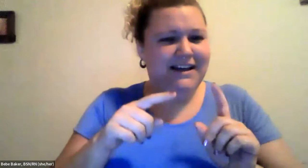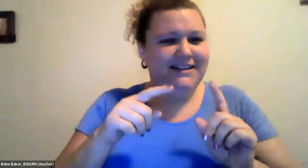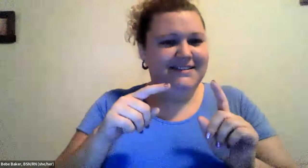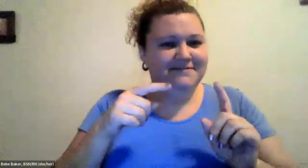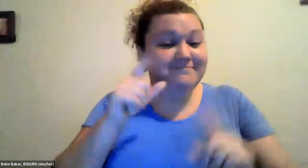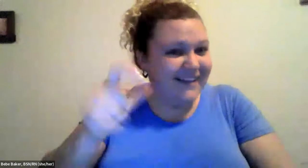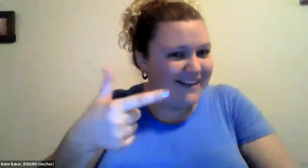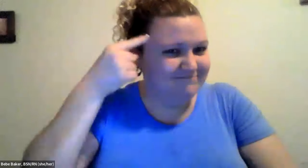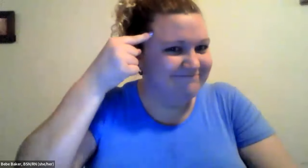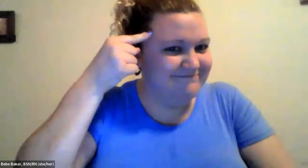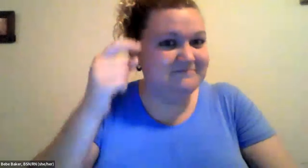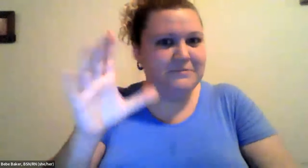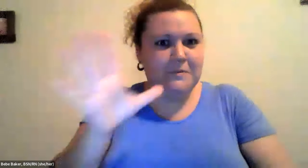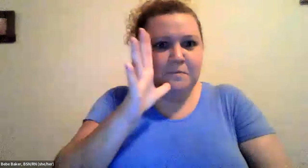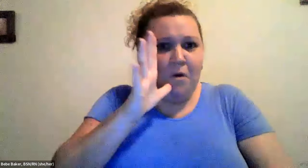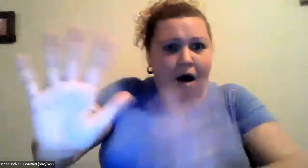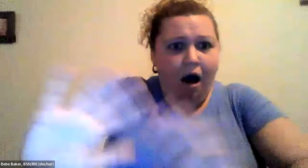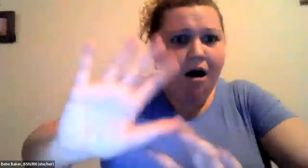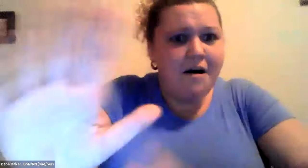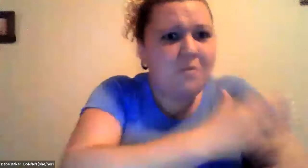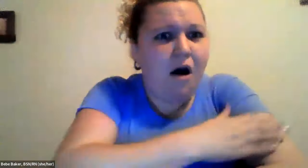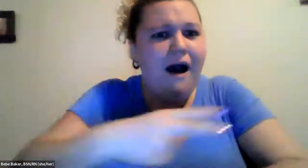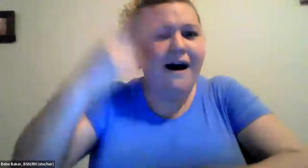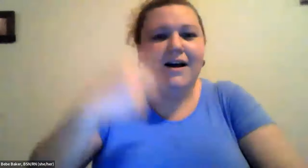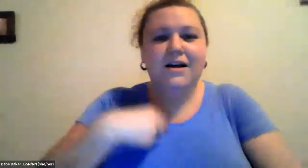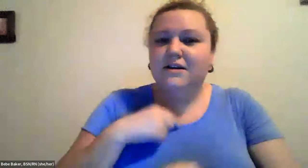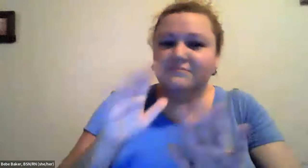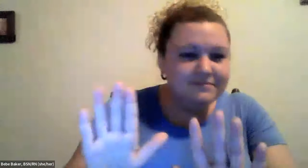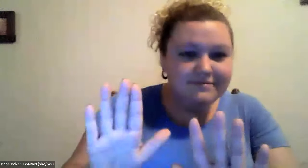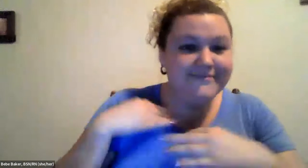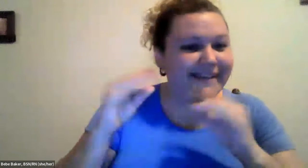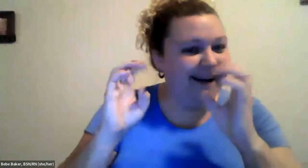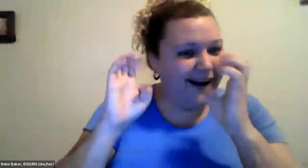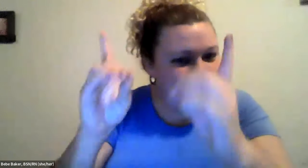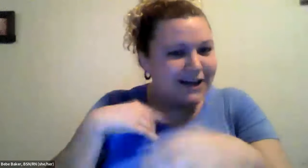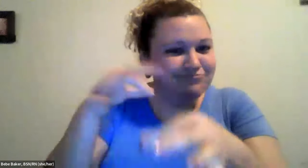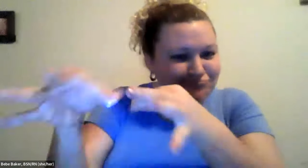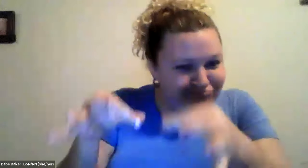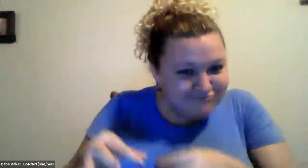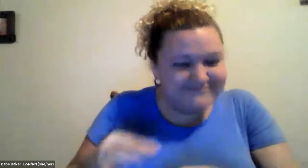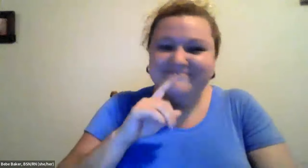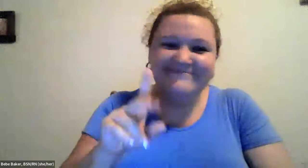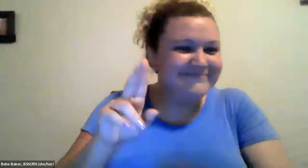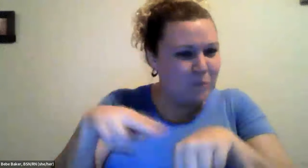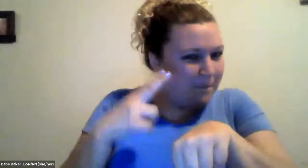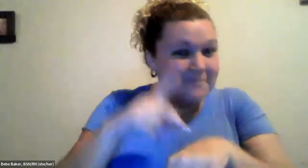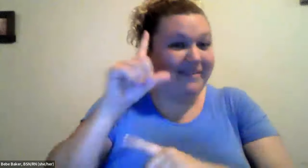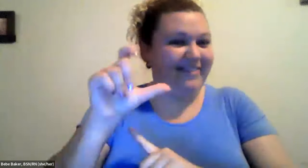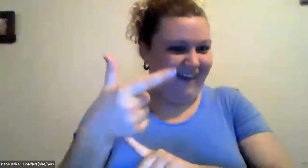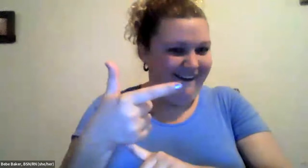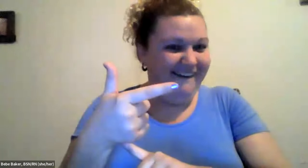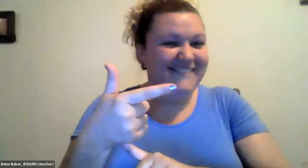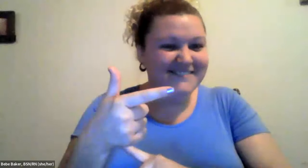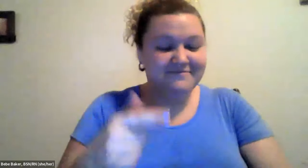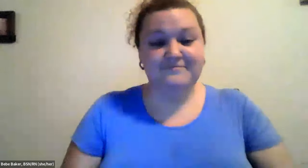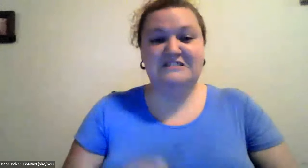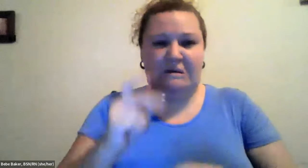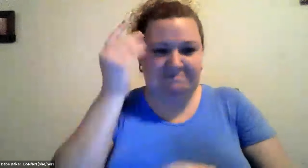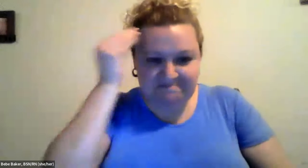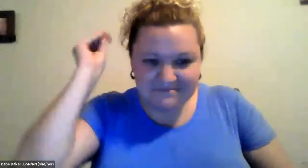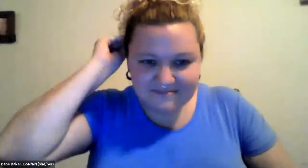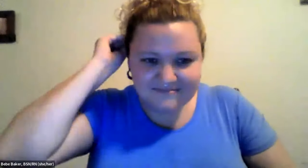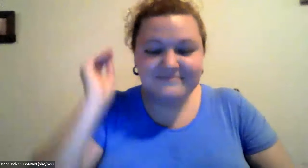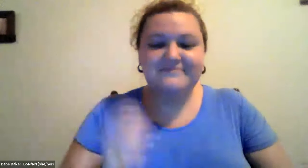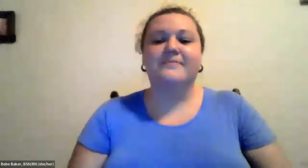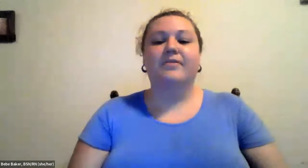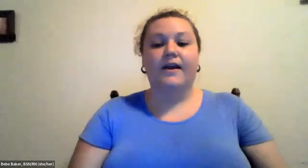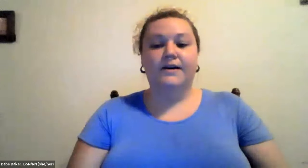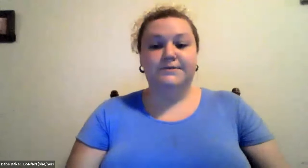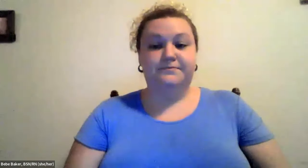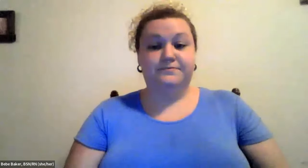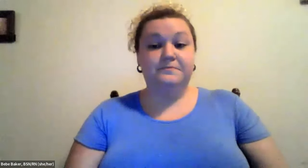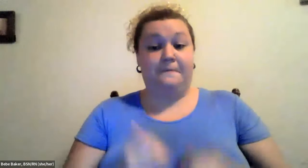Cristine Saunders: and blood pressure was really high for him so and his mom was so worried because it's so high, and I said no, I had to explain to her that's actually normal because it was taken on a leg so it's just something to keep in mind.